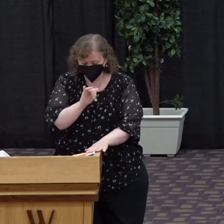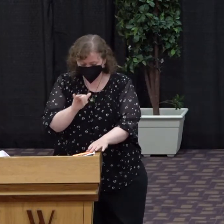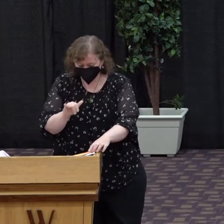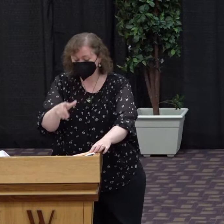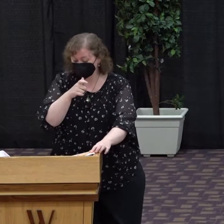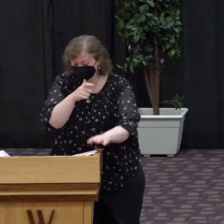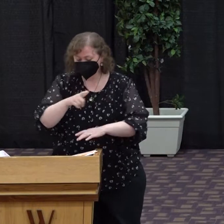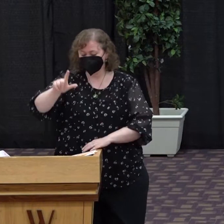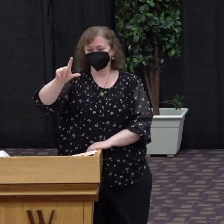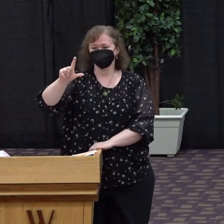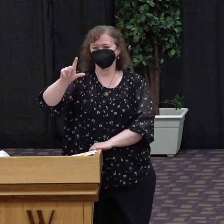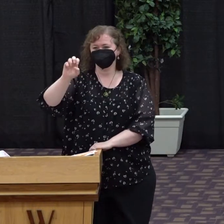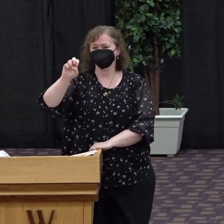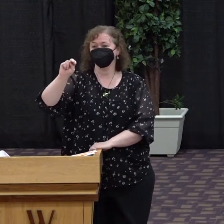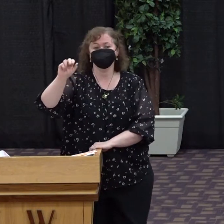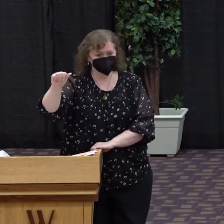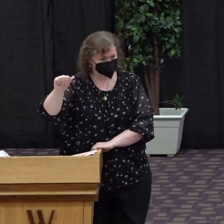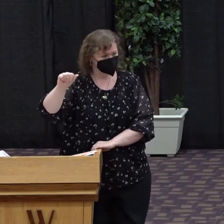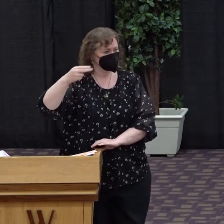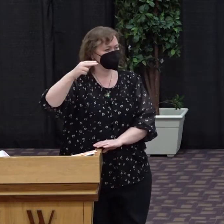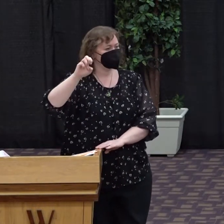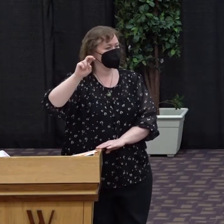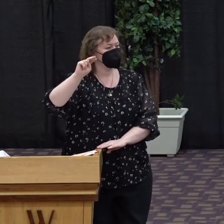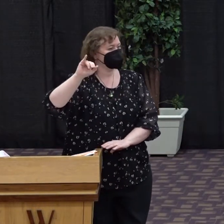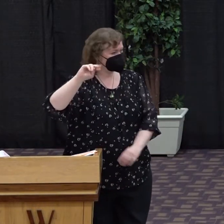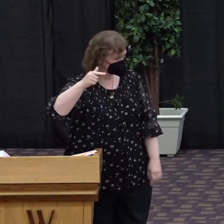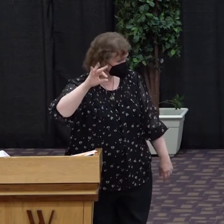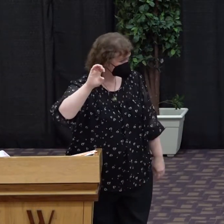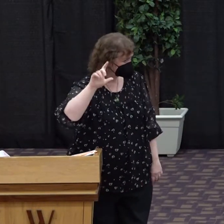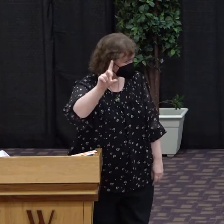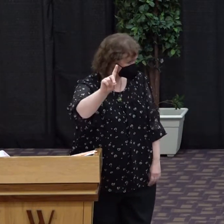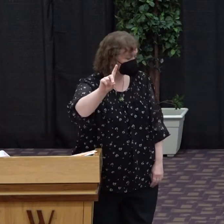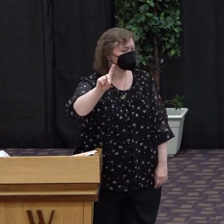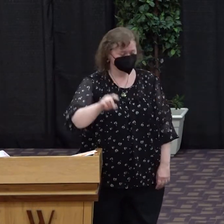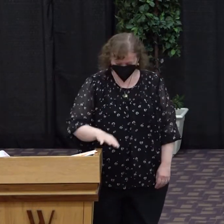This person really loves to read. That's Lena Henningfeld.